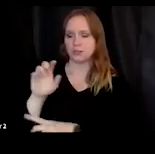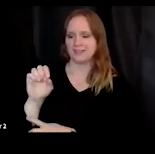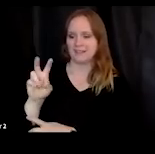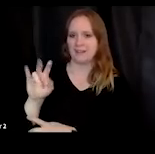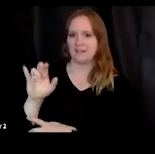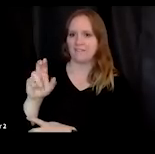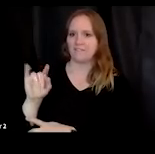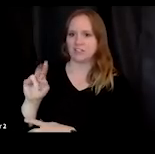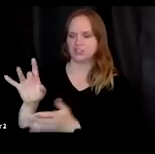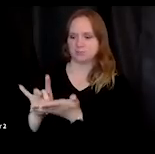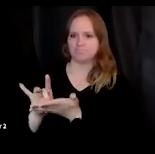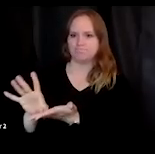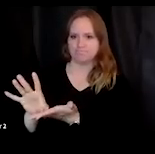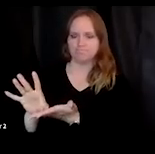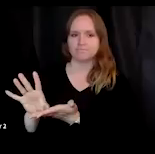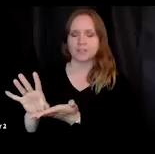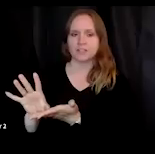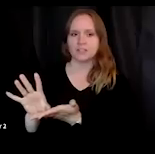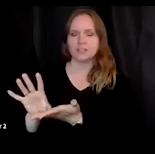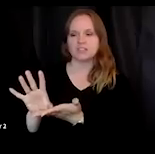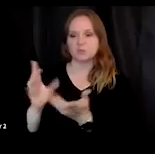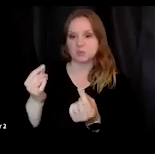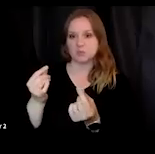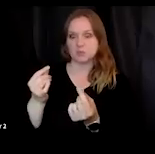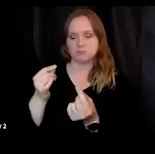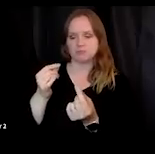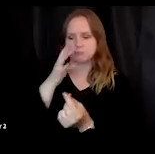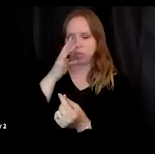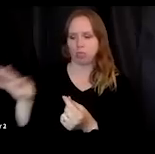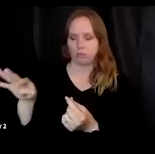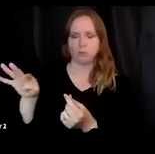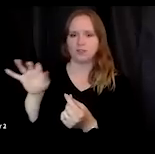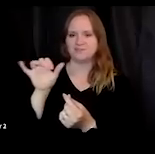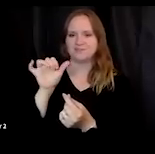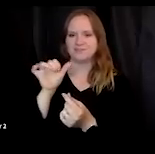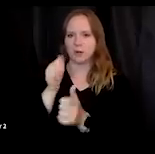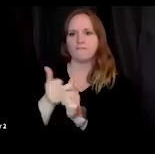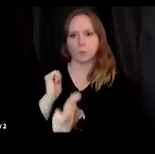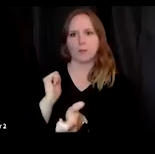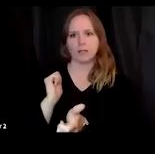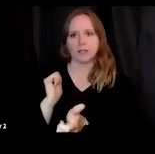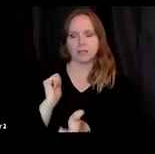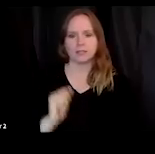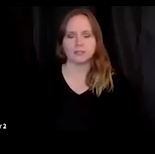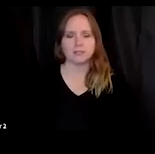or avoiding those notices. What I always like to say is not responding